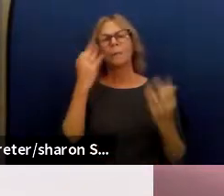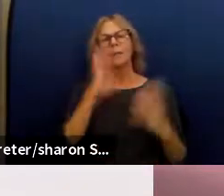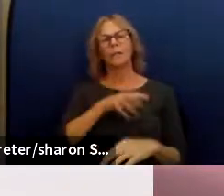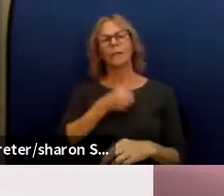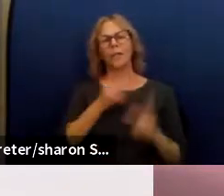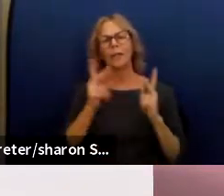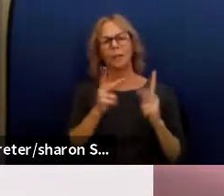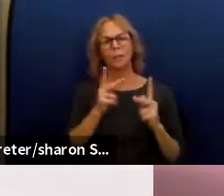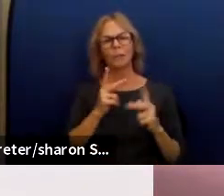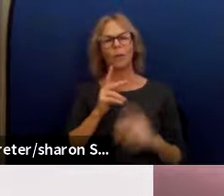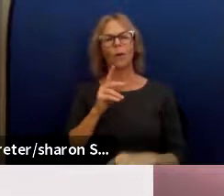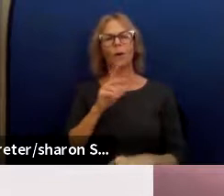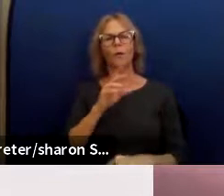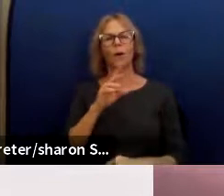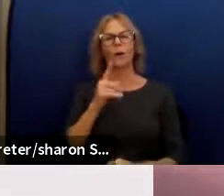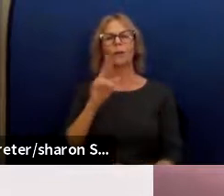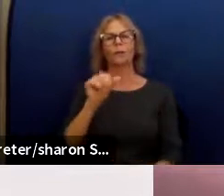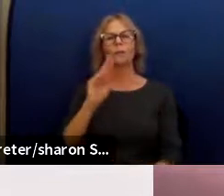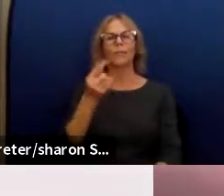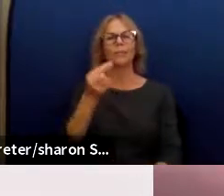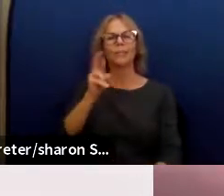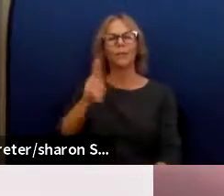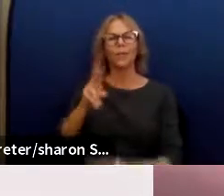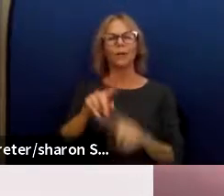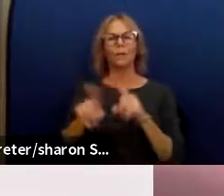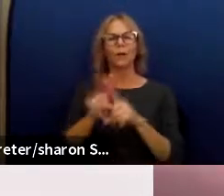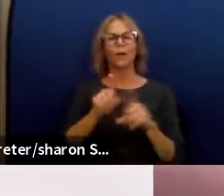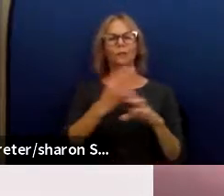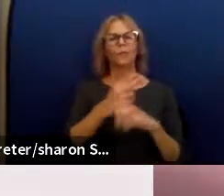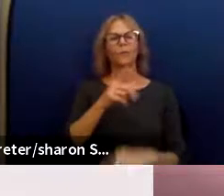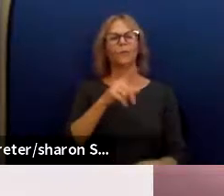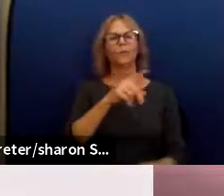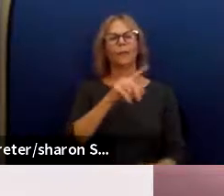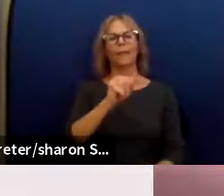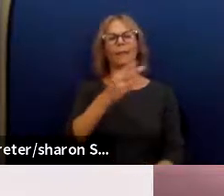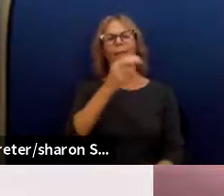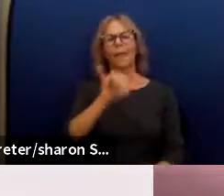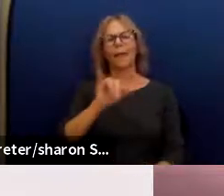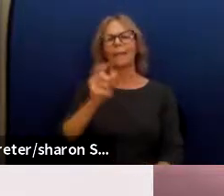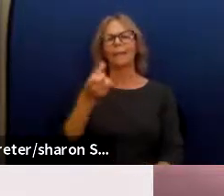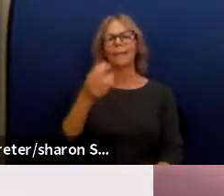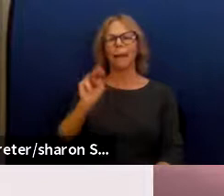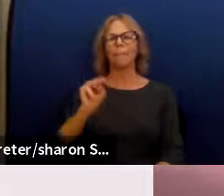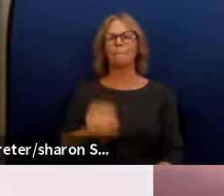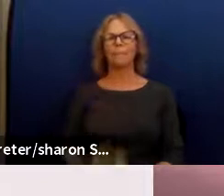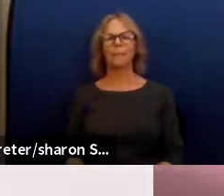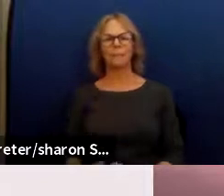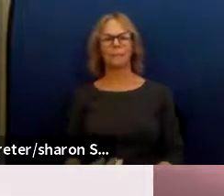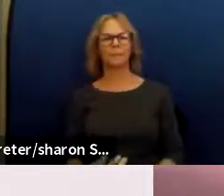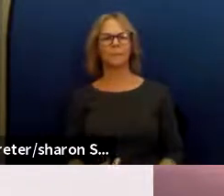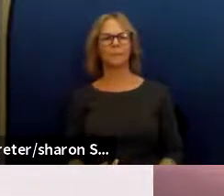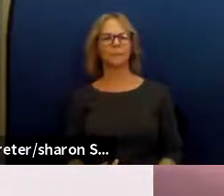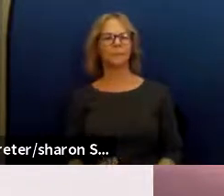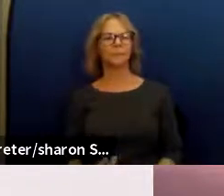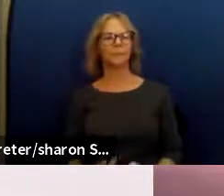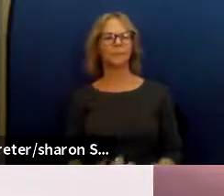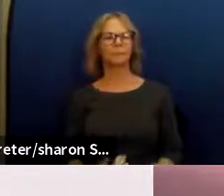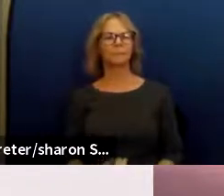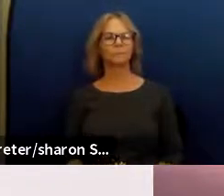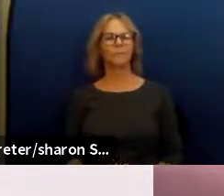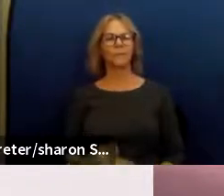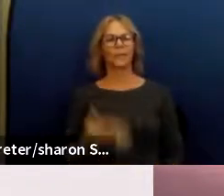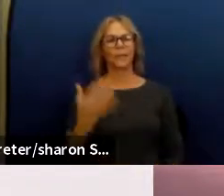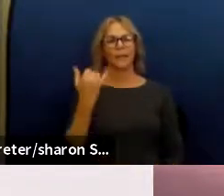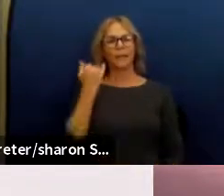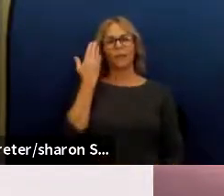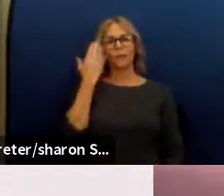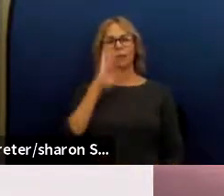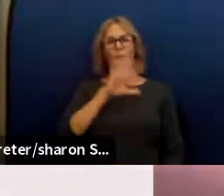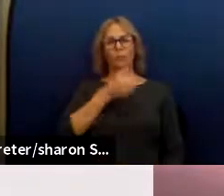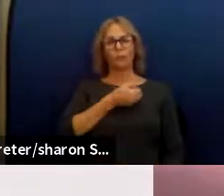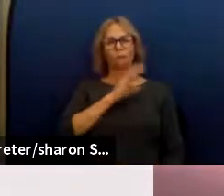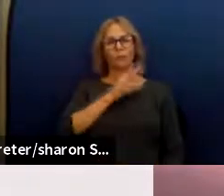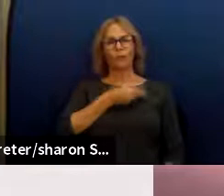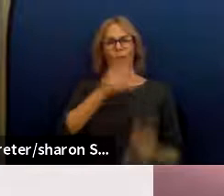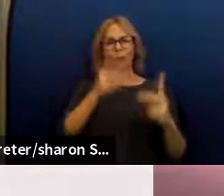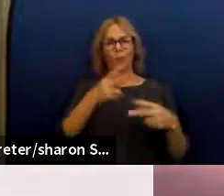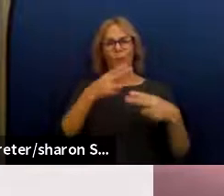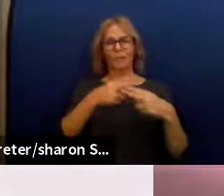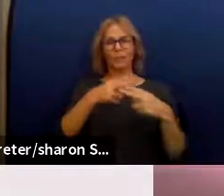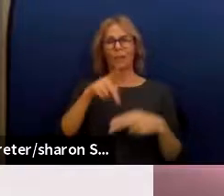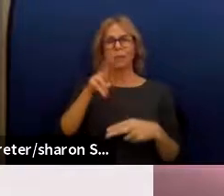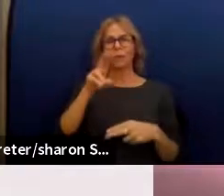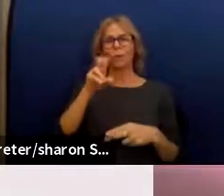are transgender, but also go by they/them, etc. If you do not know a trans person's name, or pronouns, then ask them. And the